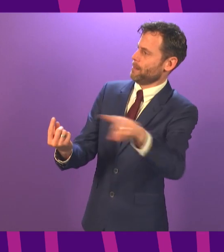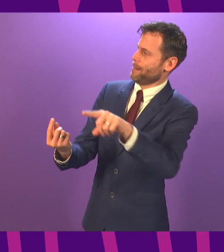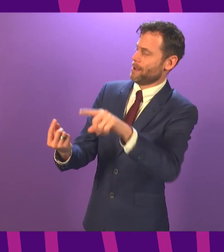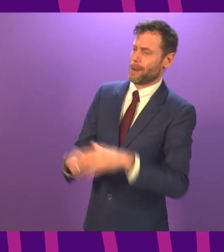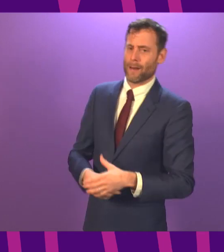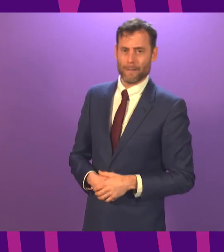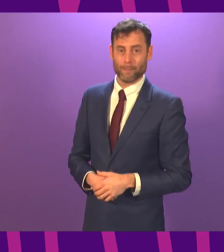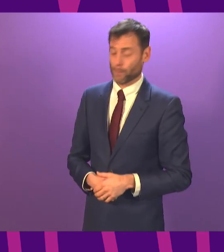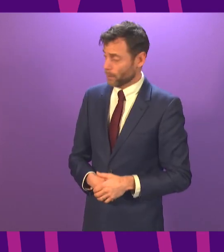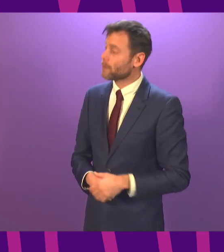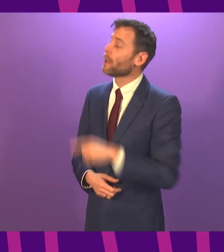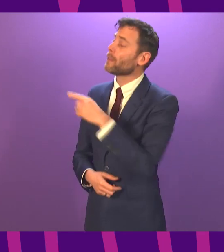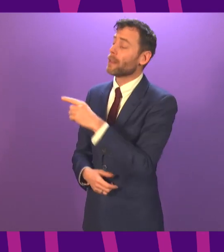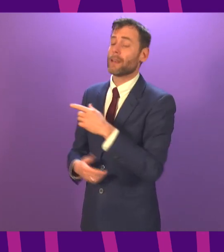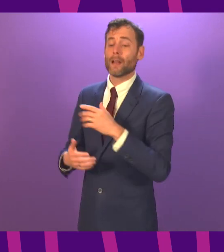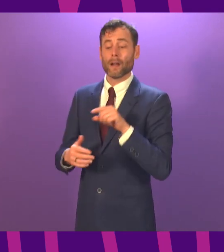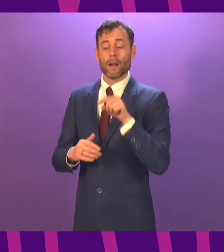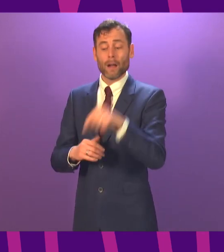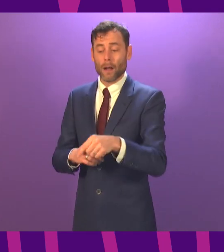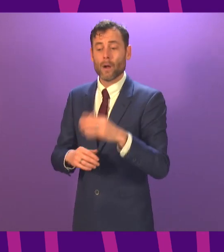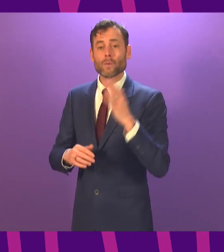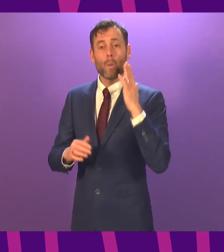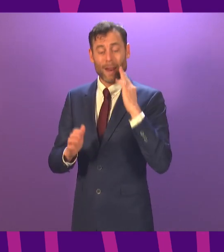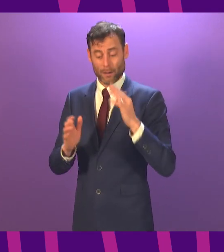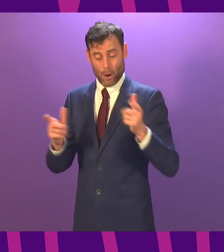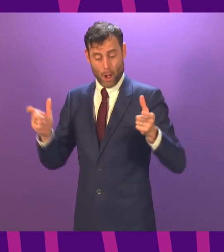on Monday for those who are affected by the next lockdown? How far into the new year will